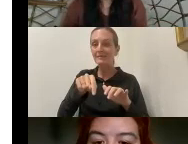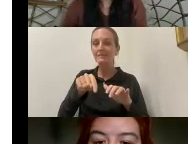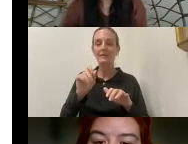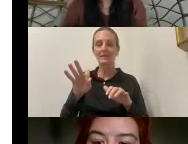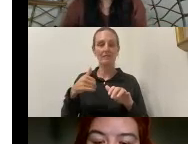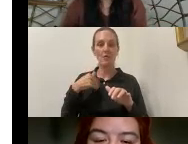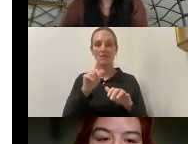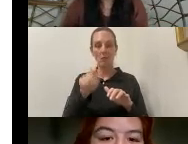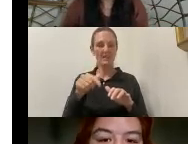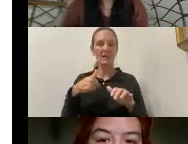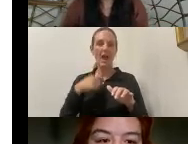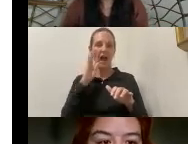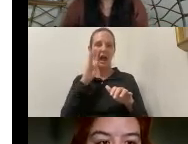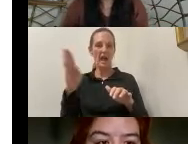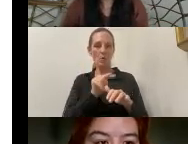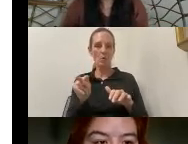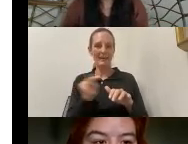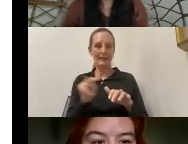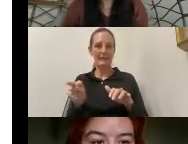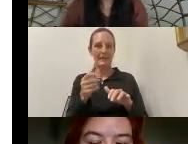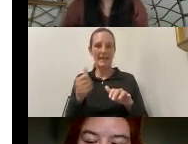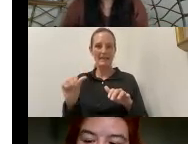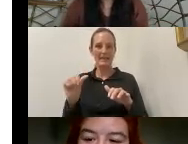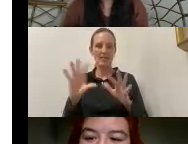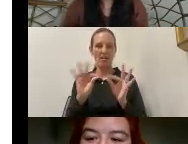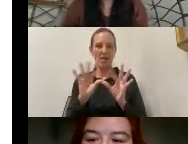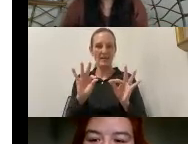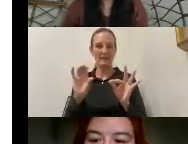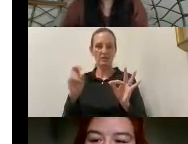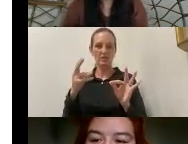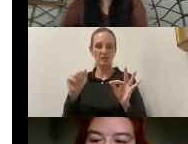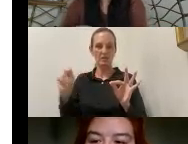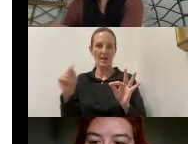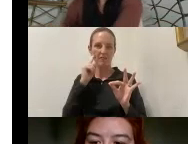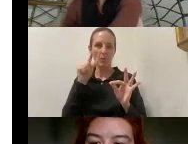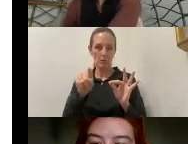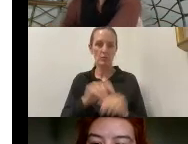them out to any of our speakers.